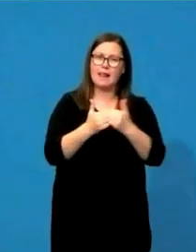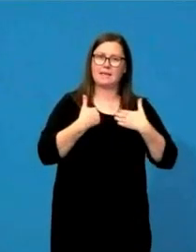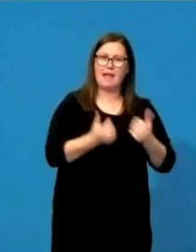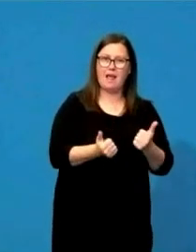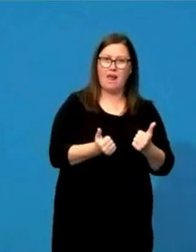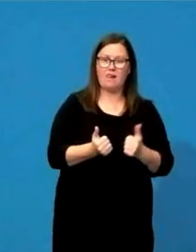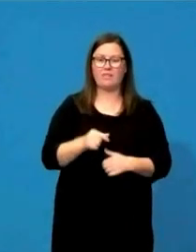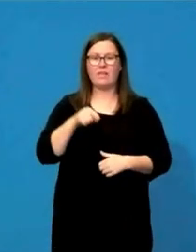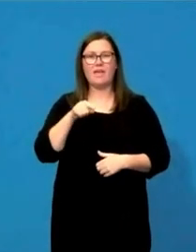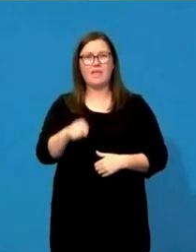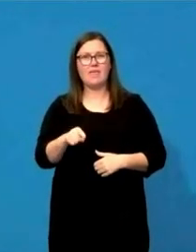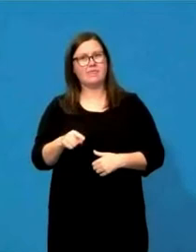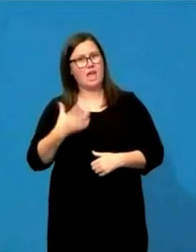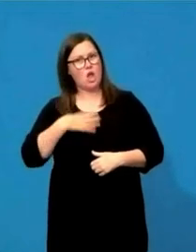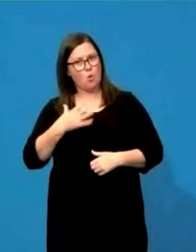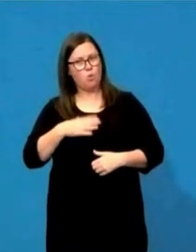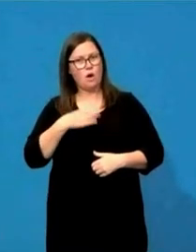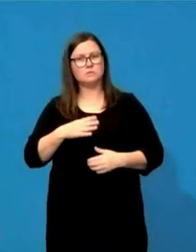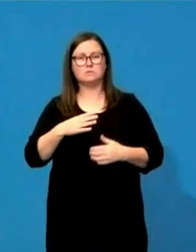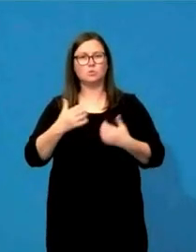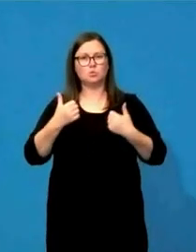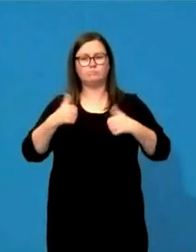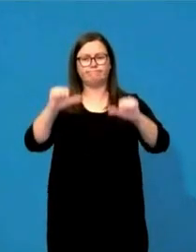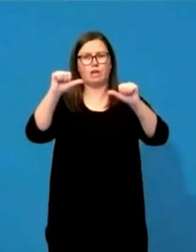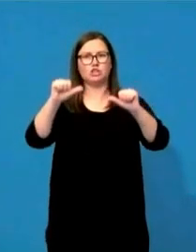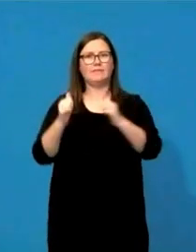achieved, but not the other goals like getting a wheelchair fixed and other